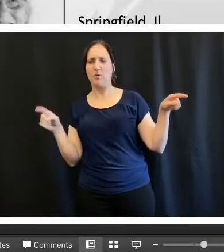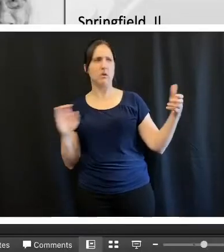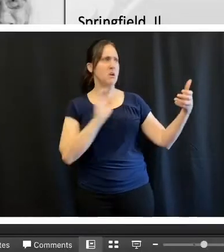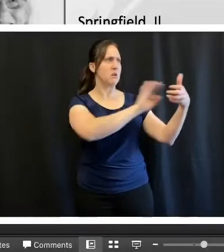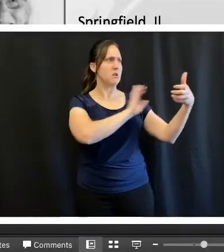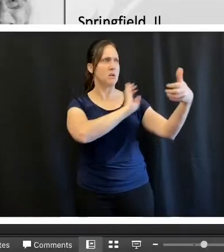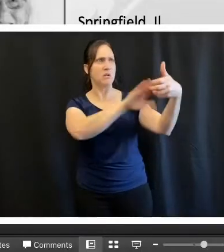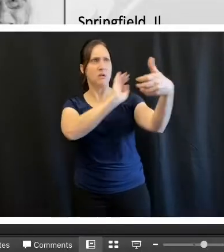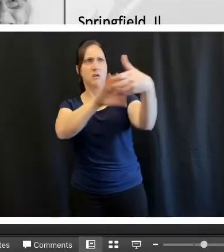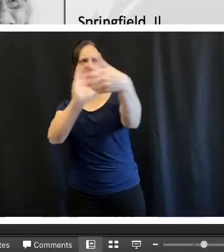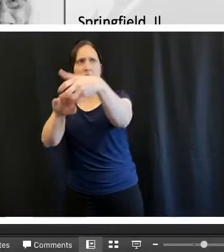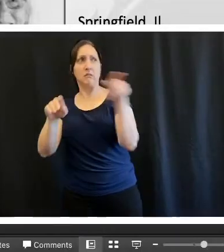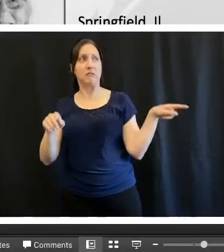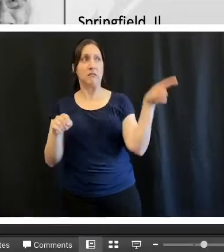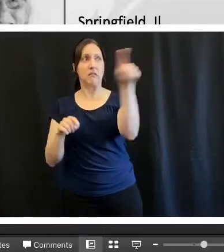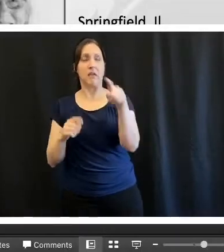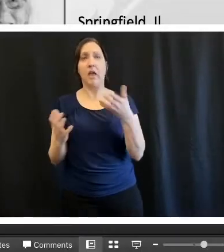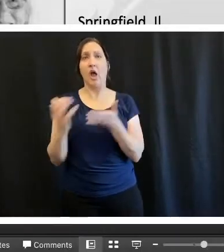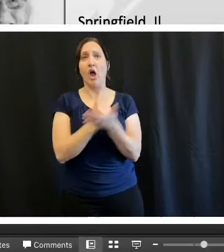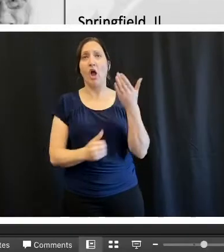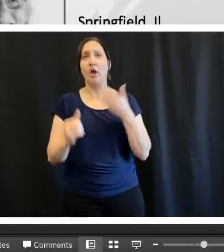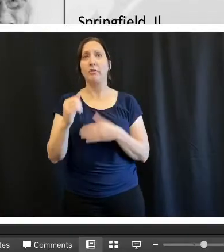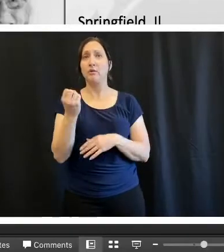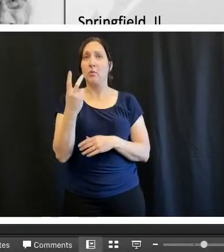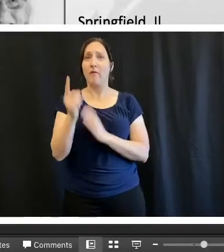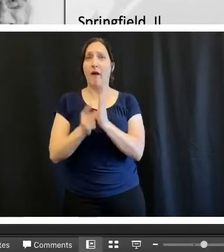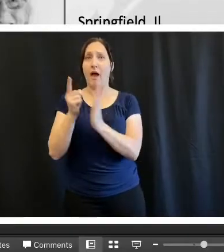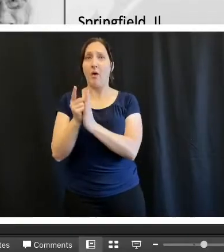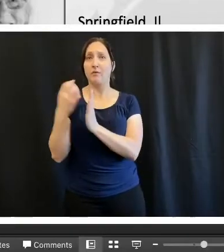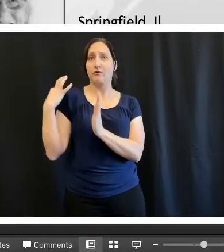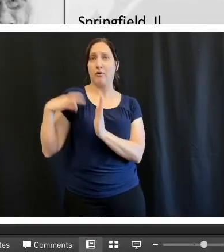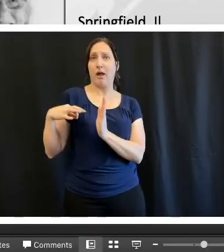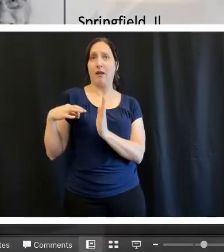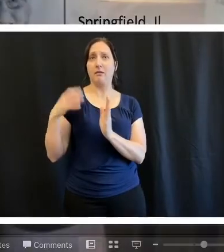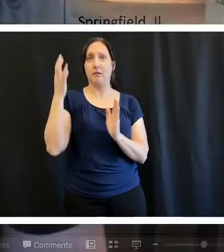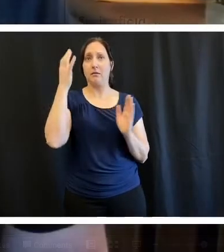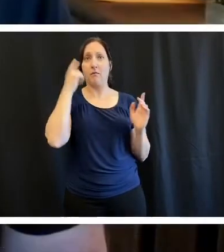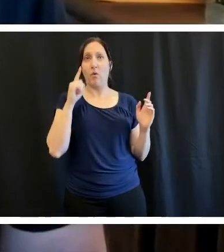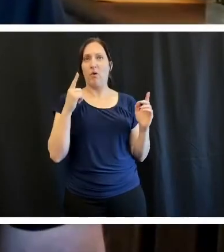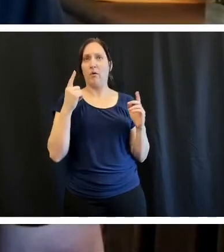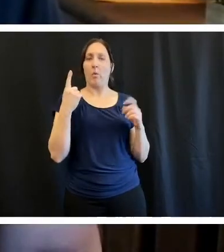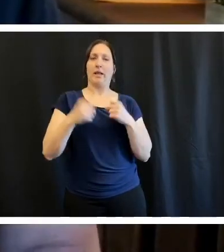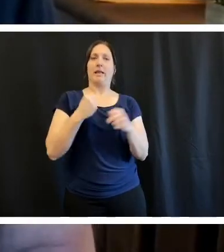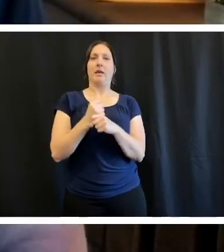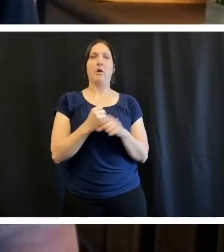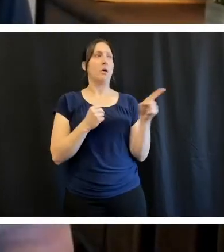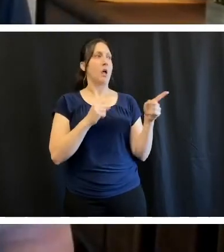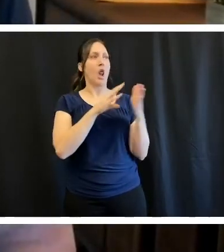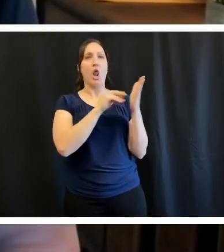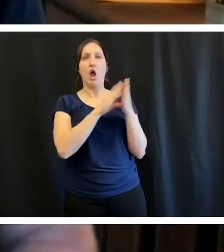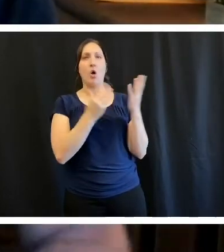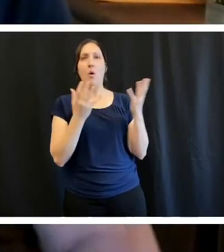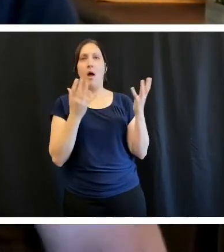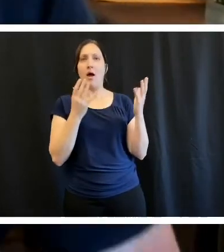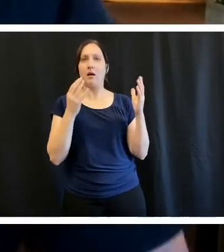of credit in a year-long program as they learn how to code and to teach code to their students.